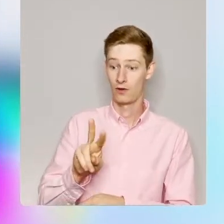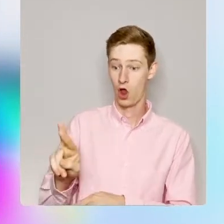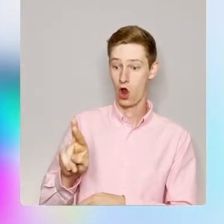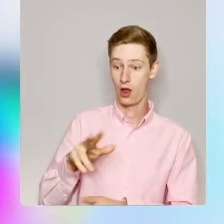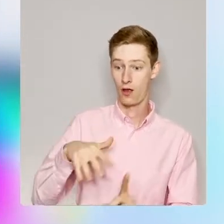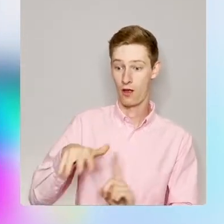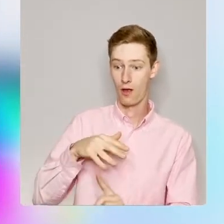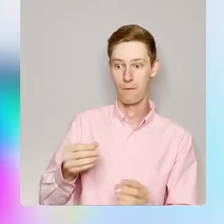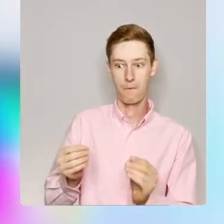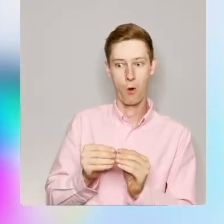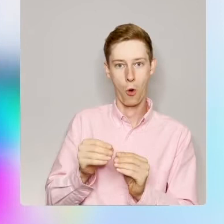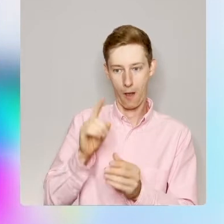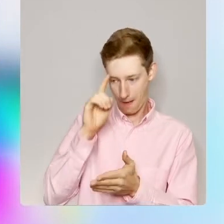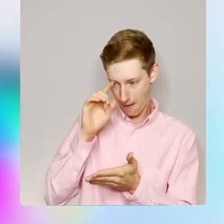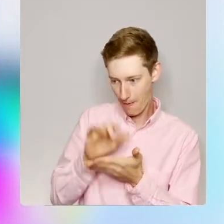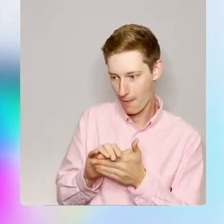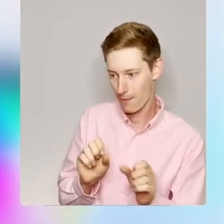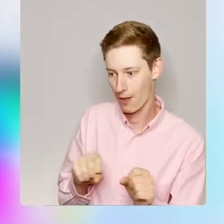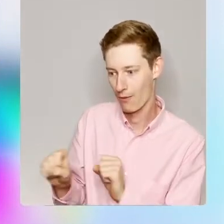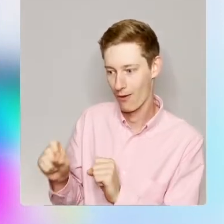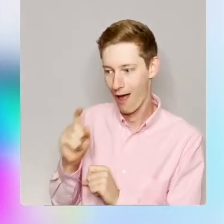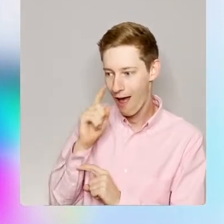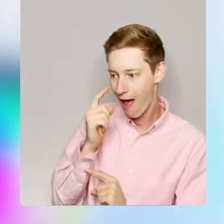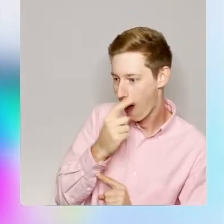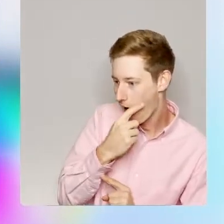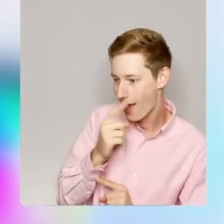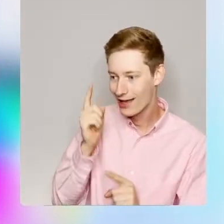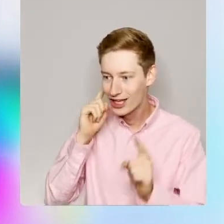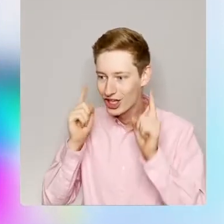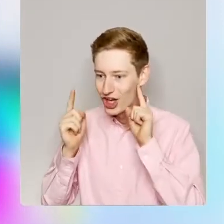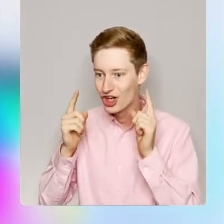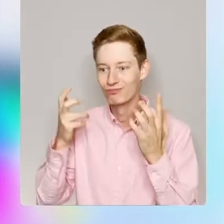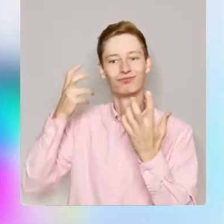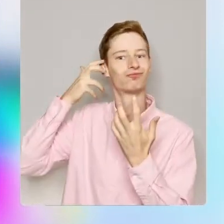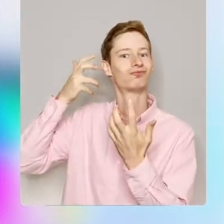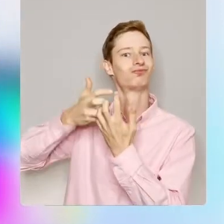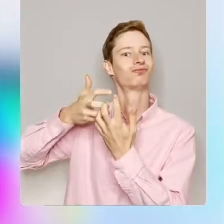much more believable because our eyes and our ears won't be contradicting each other.